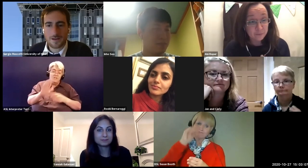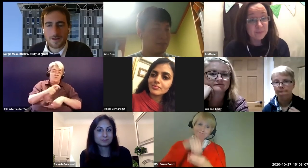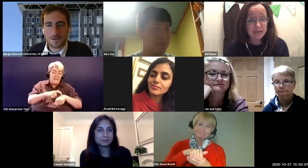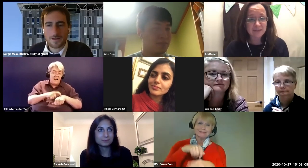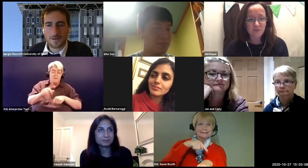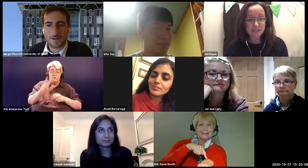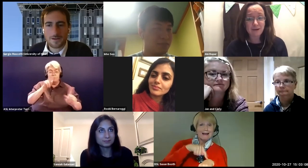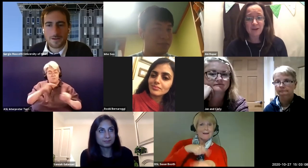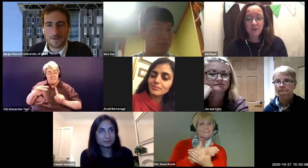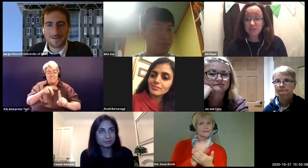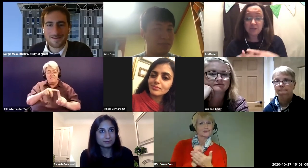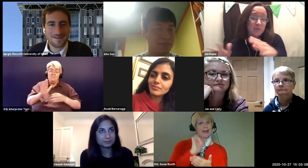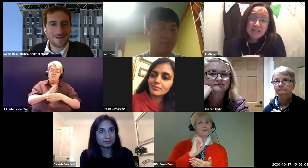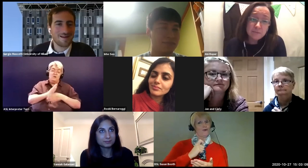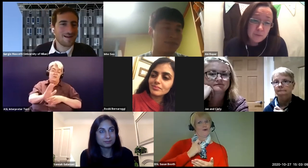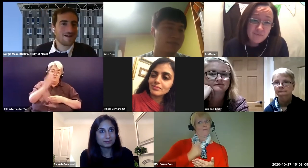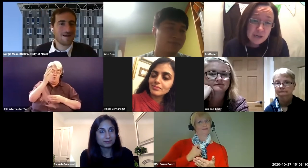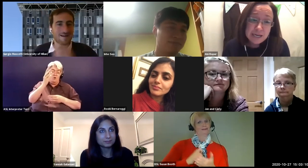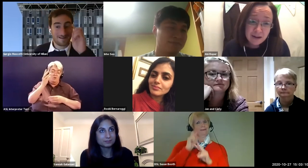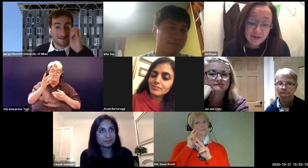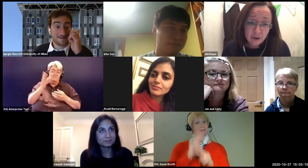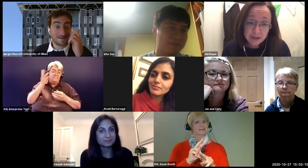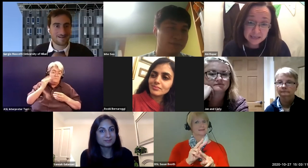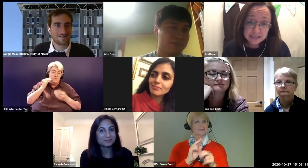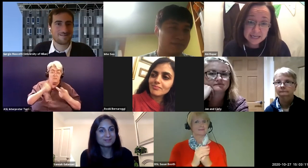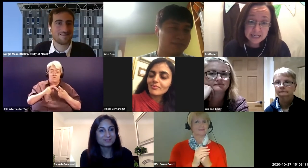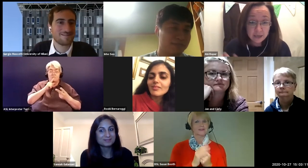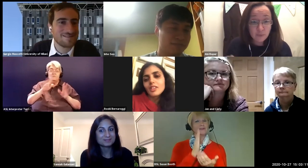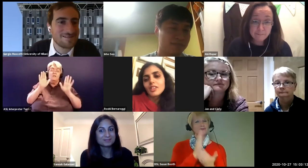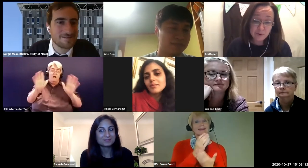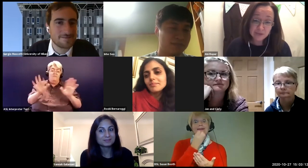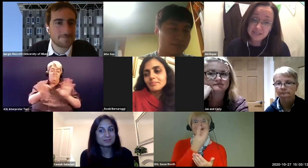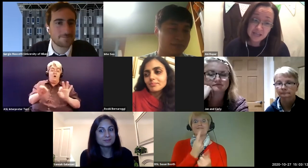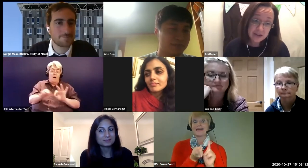perspective with us with us we've had some really lovely comments in the comment box to say thank